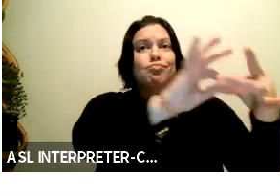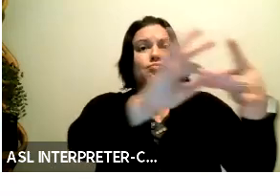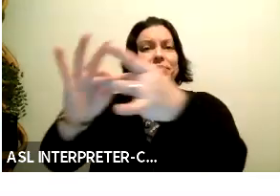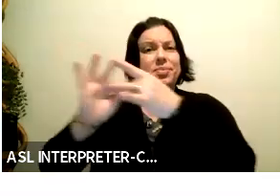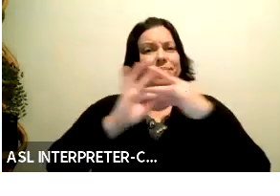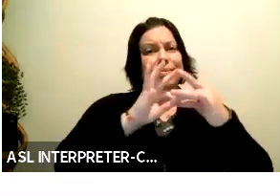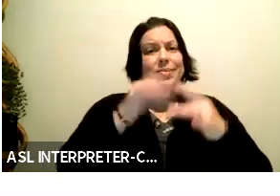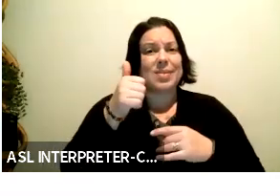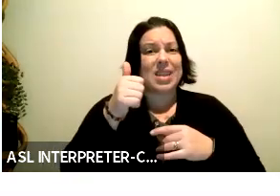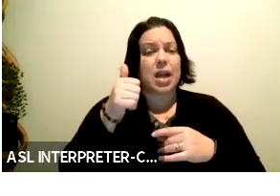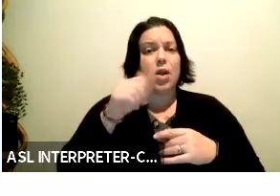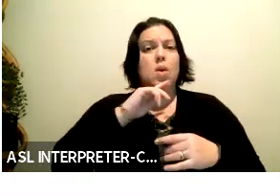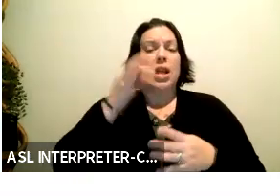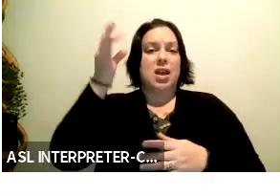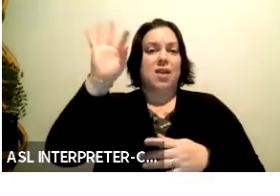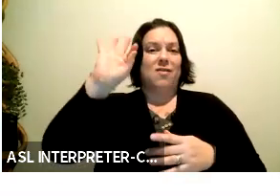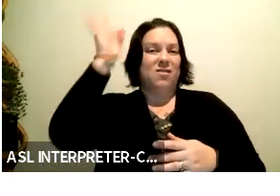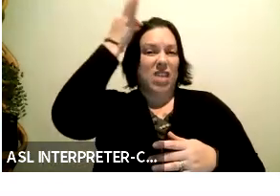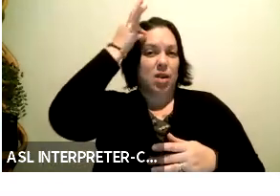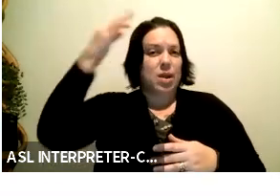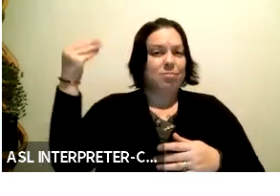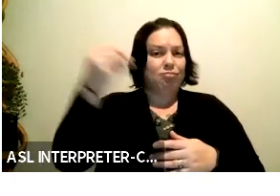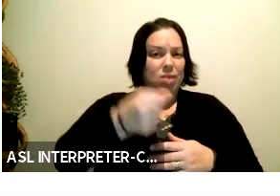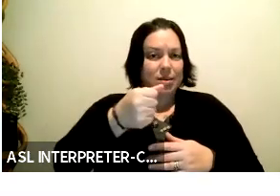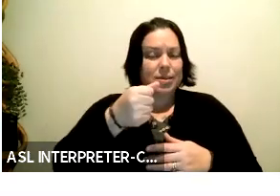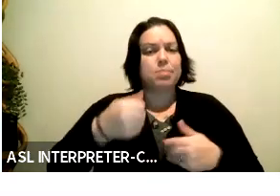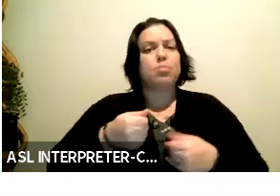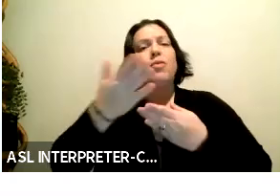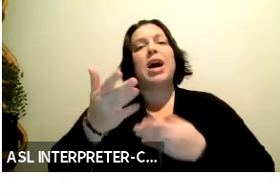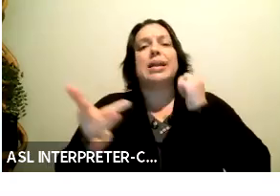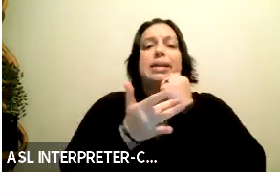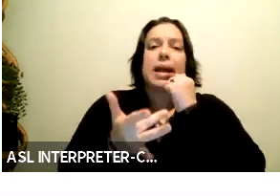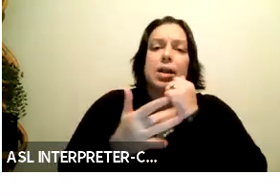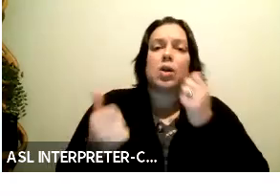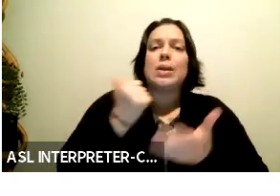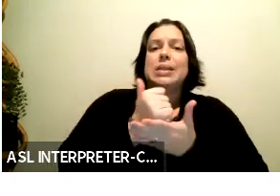by training, technical assistance and other information as needed on the Americans with